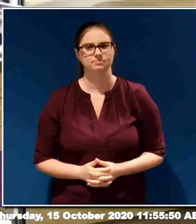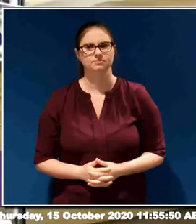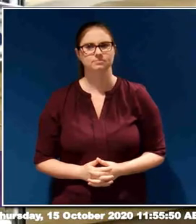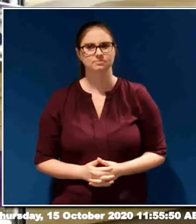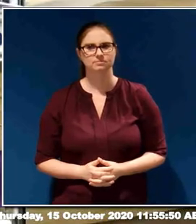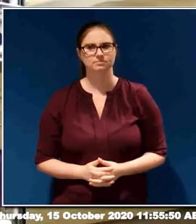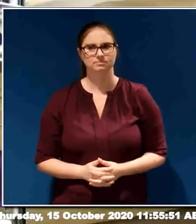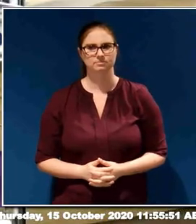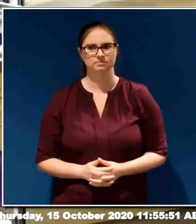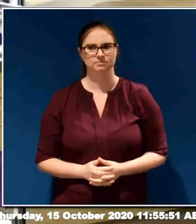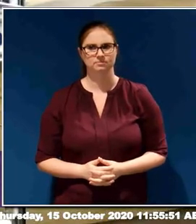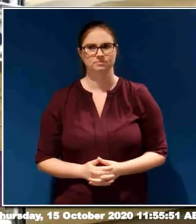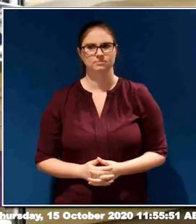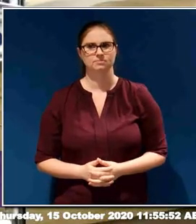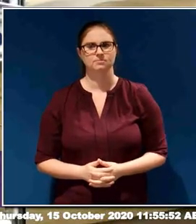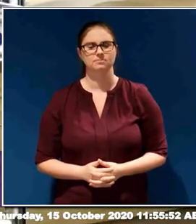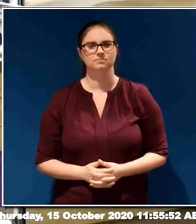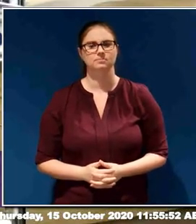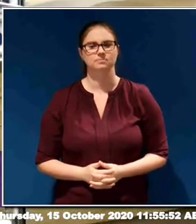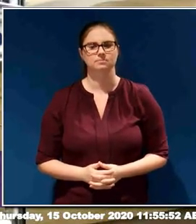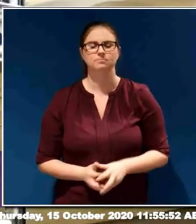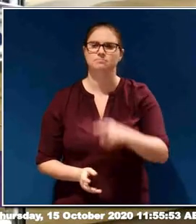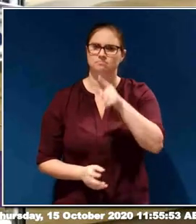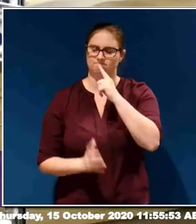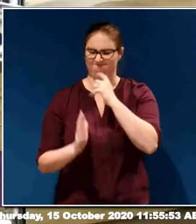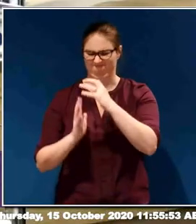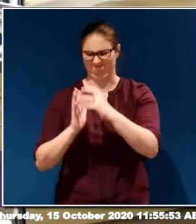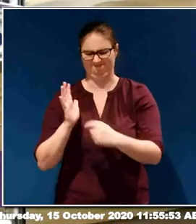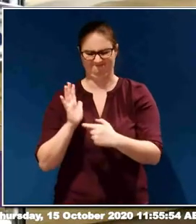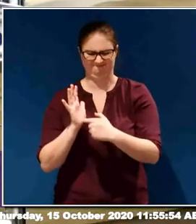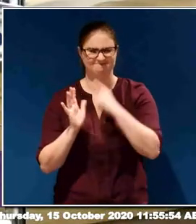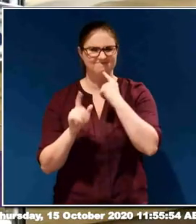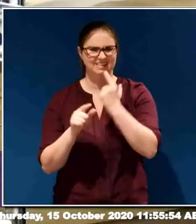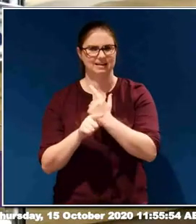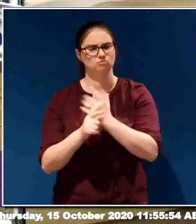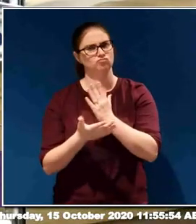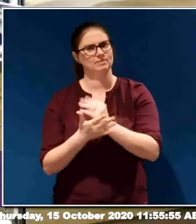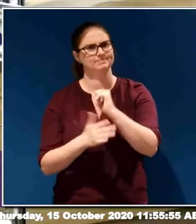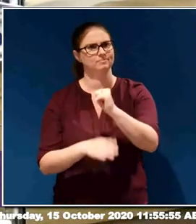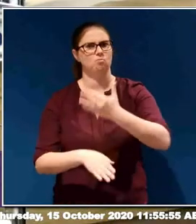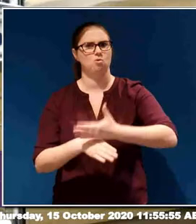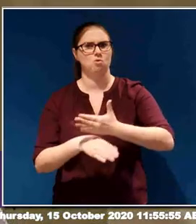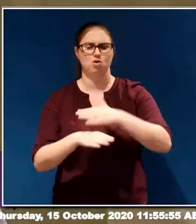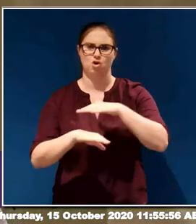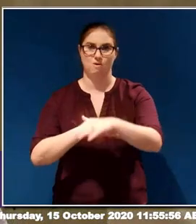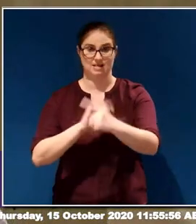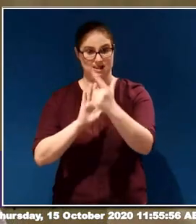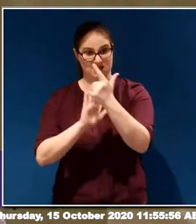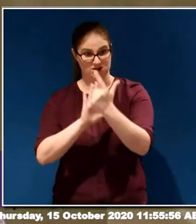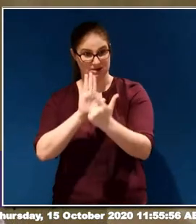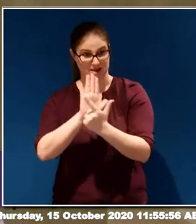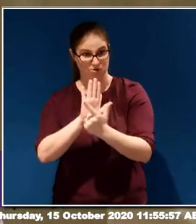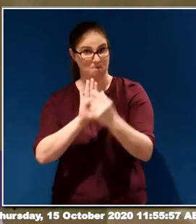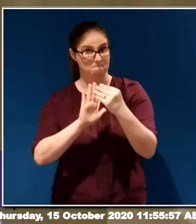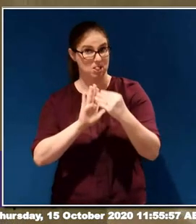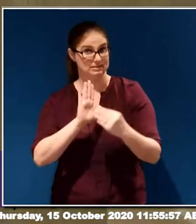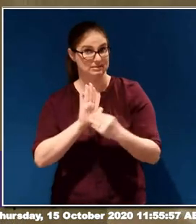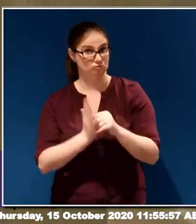the work is really about legislation and policy, is that correct? That's a very big part of the work, yes. Alright.